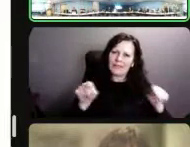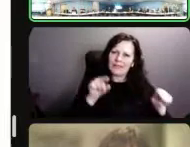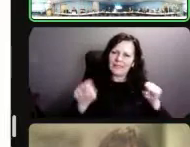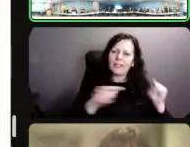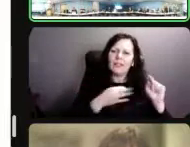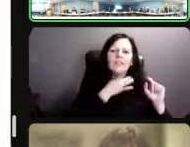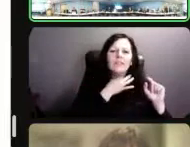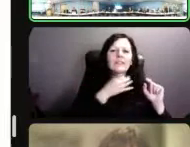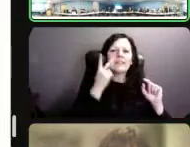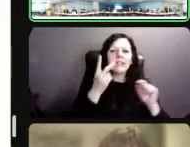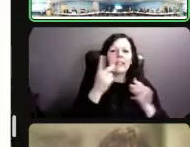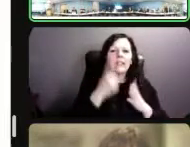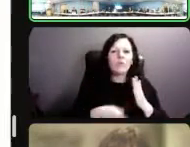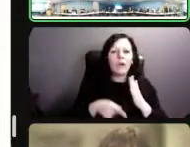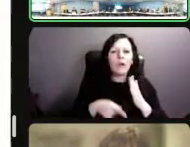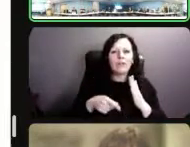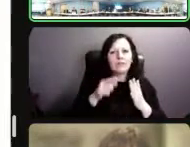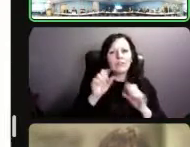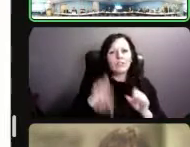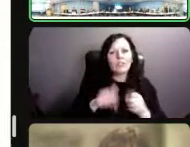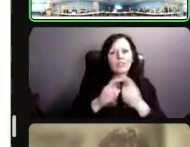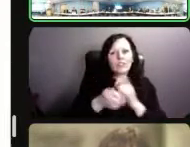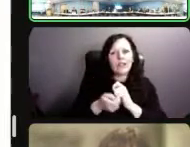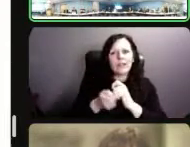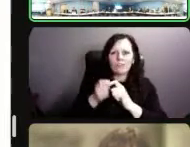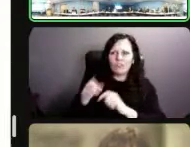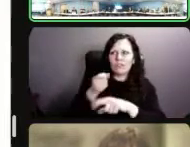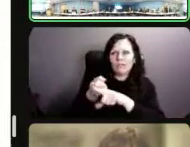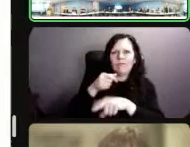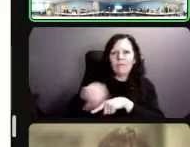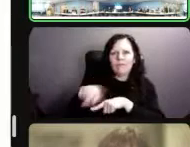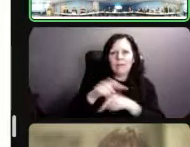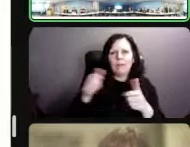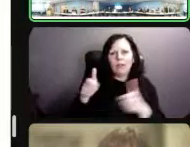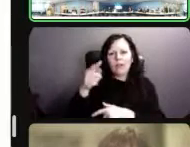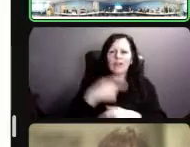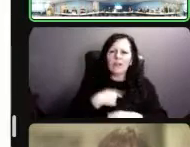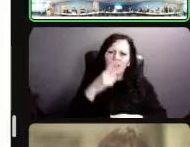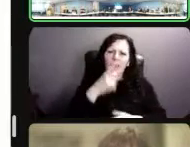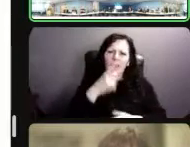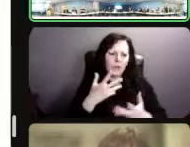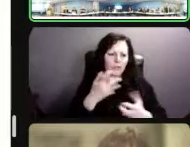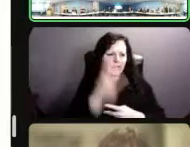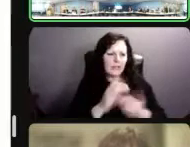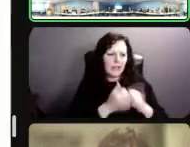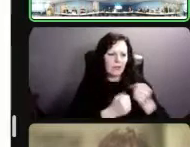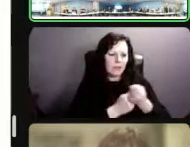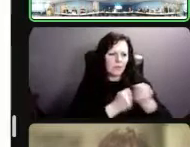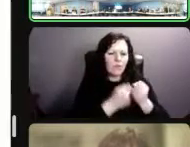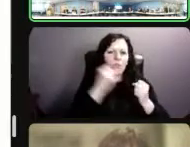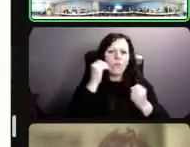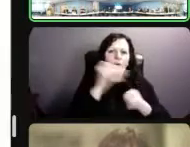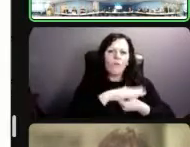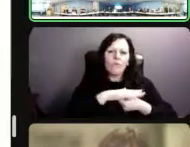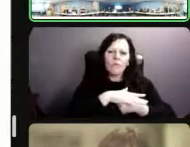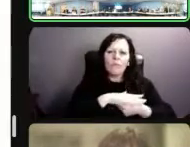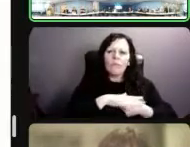SO I WOULD BE INTERESTED IN SEEING WHAT THAT RATE RESTRUCTURING WOULD LOOK LIKE.